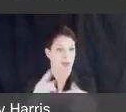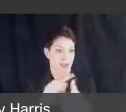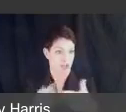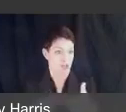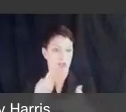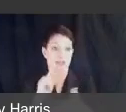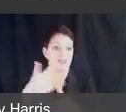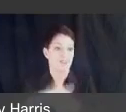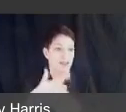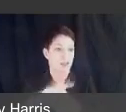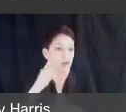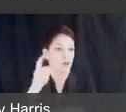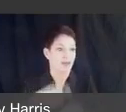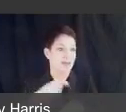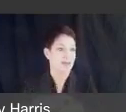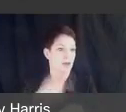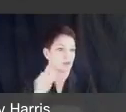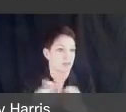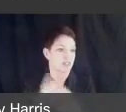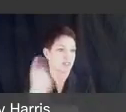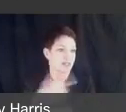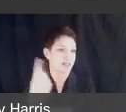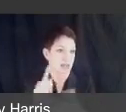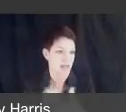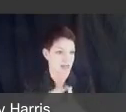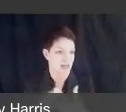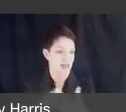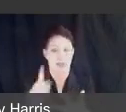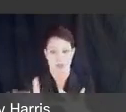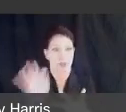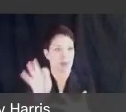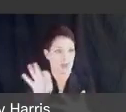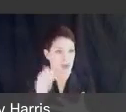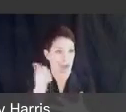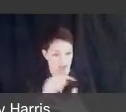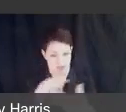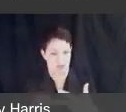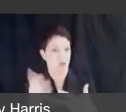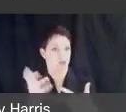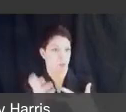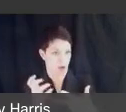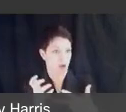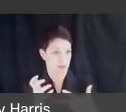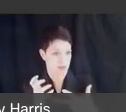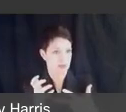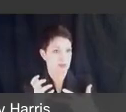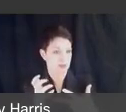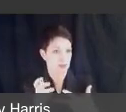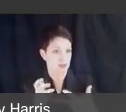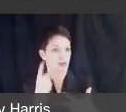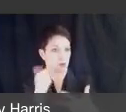that particular day and then you could pick which of the locations that you wanted to go to.